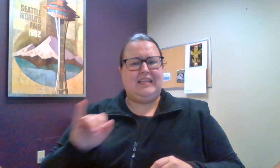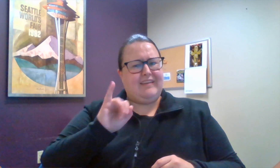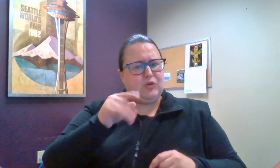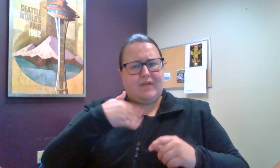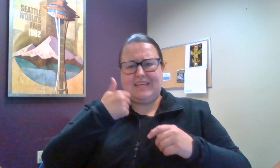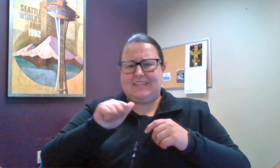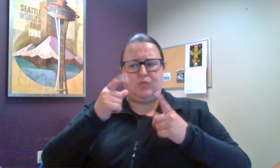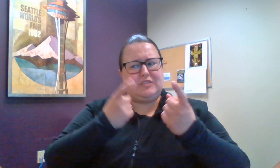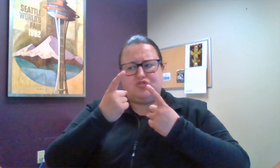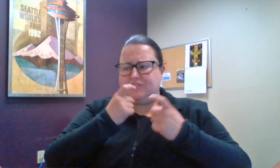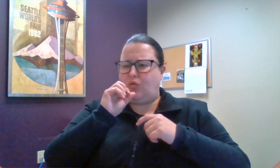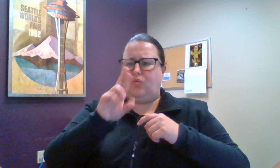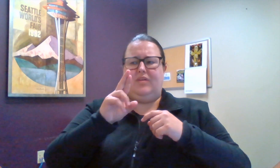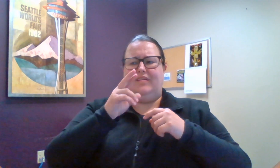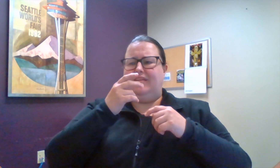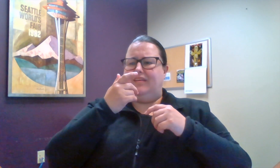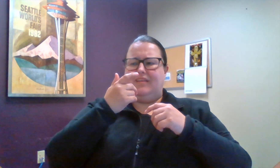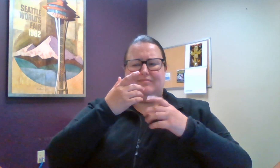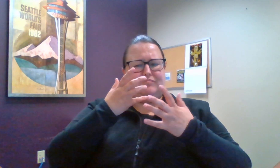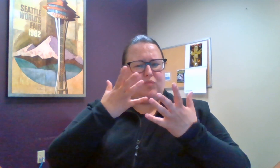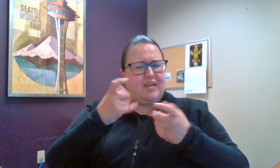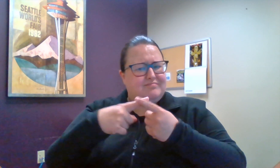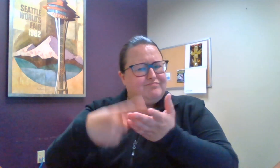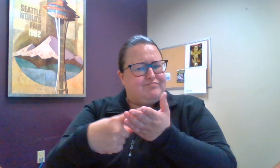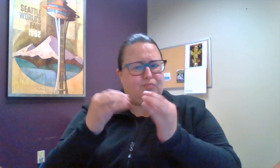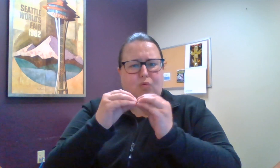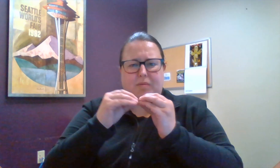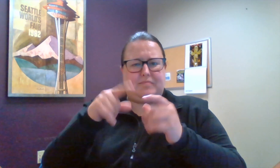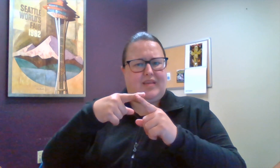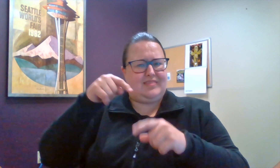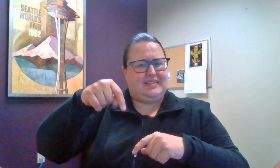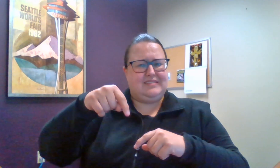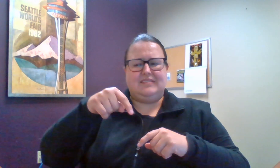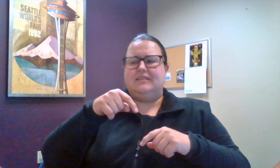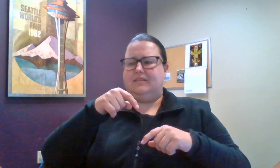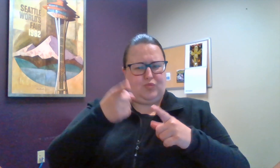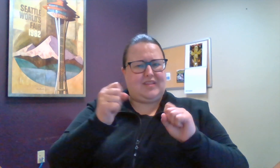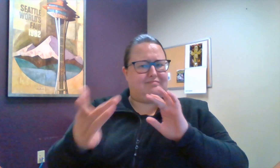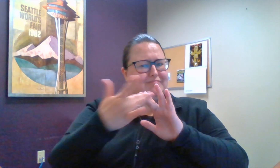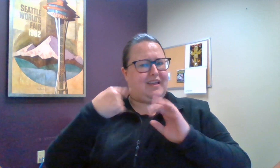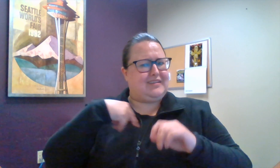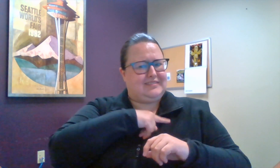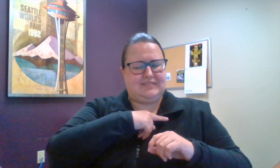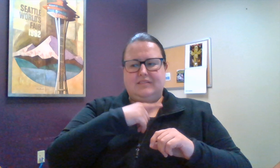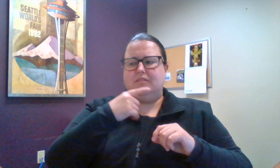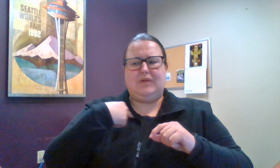If you have any more questions, or want to discuss further about this, please feel free to contact us.